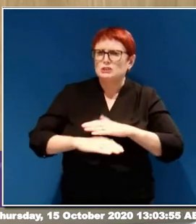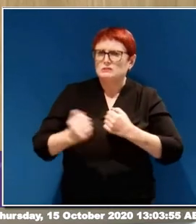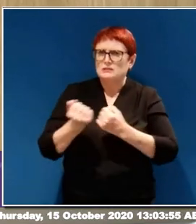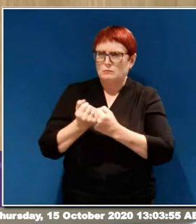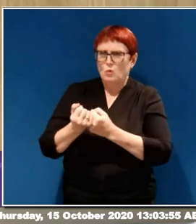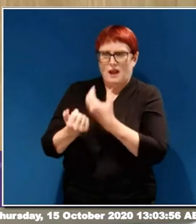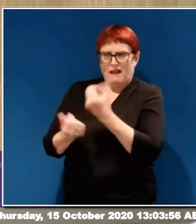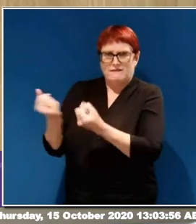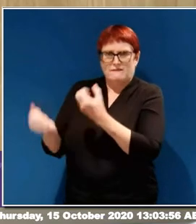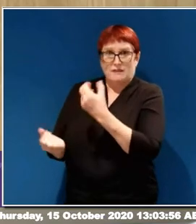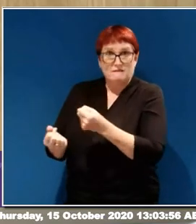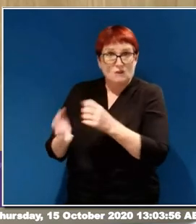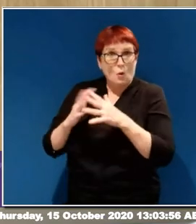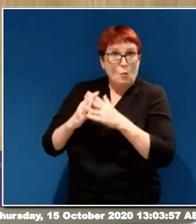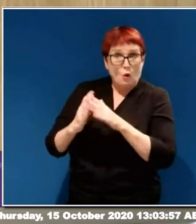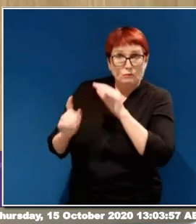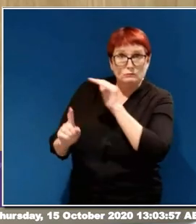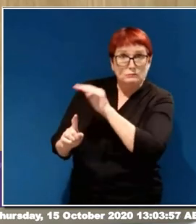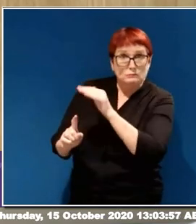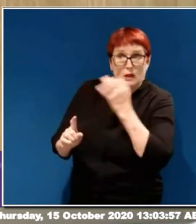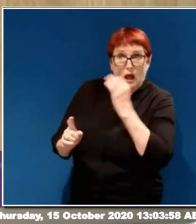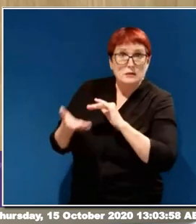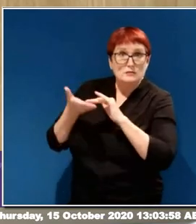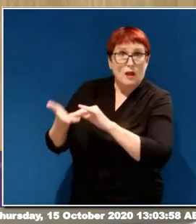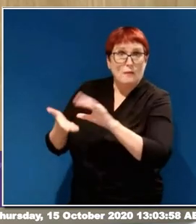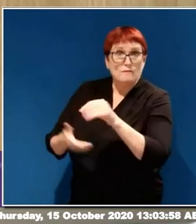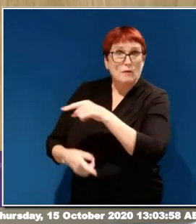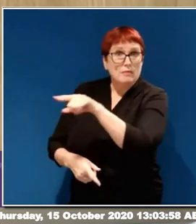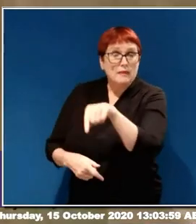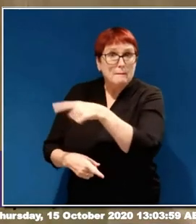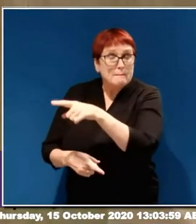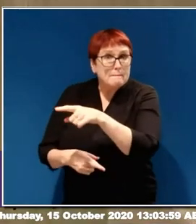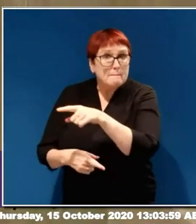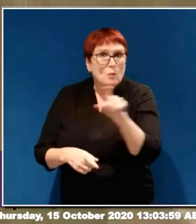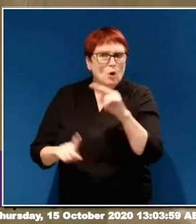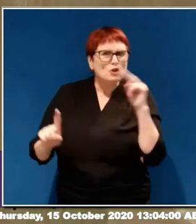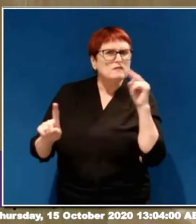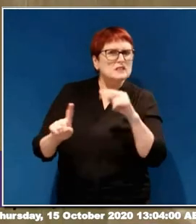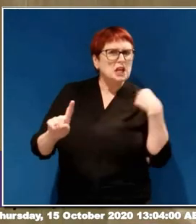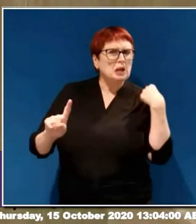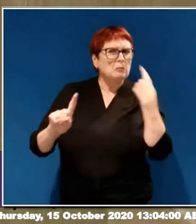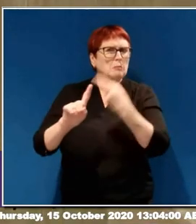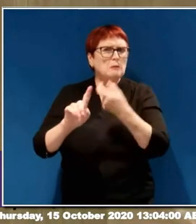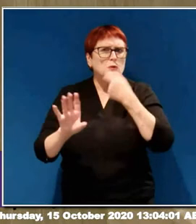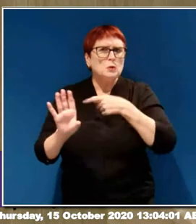what you've seen, observed over the years, is that take-up commensurate with